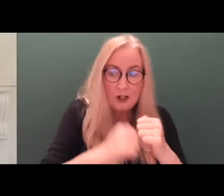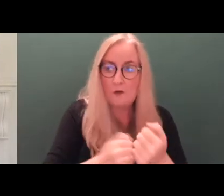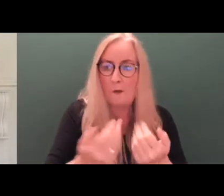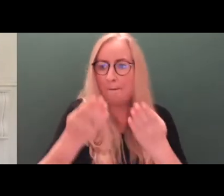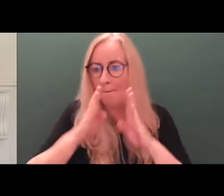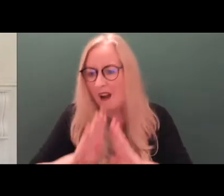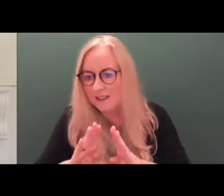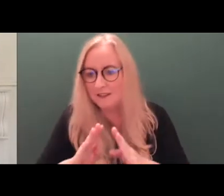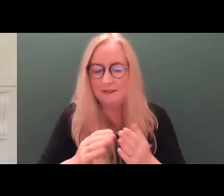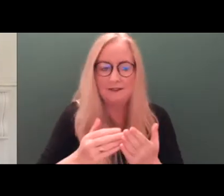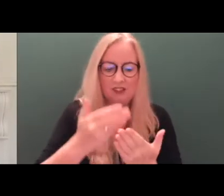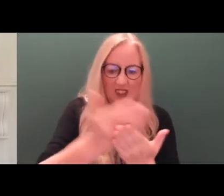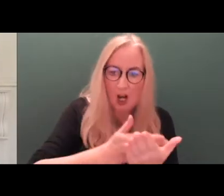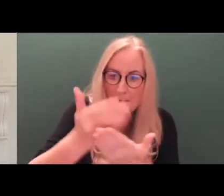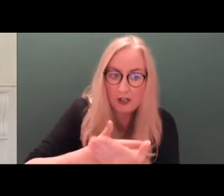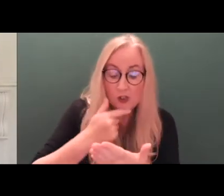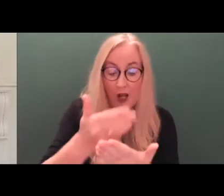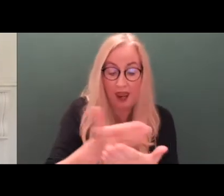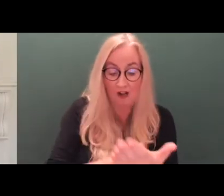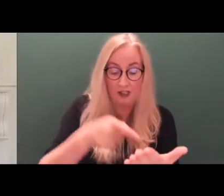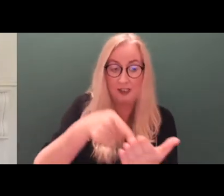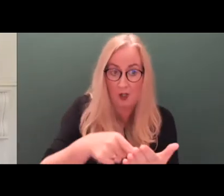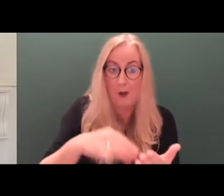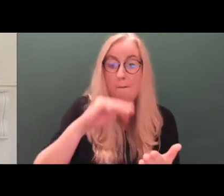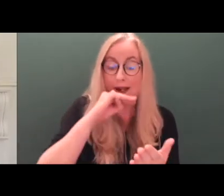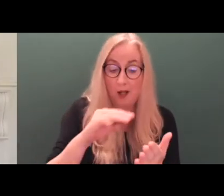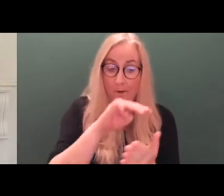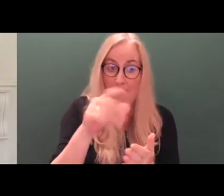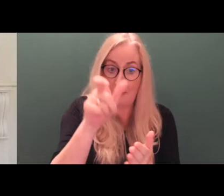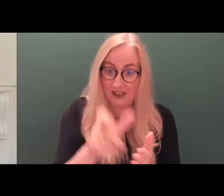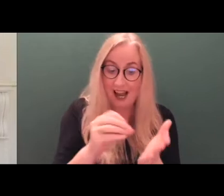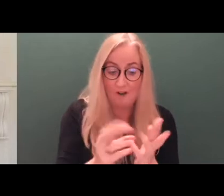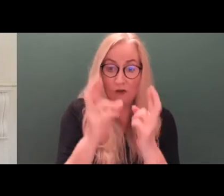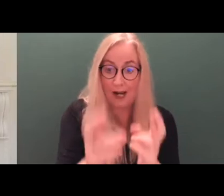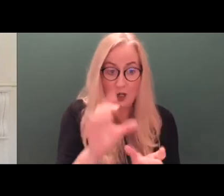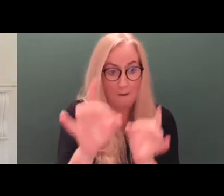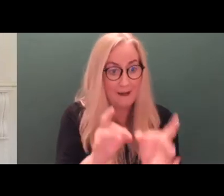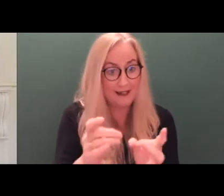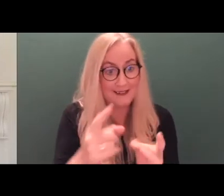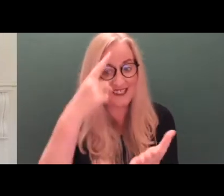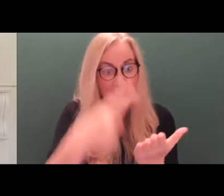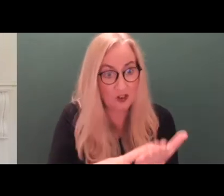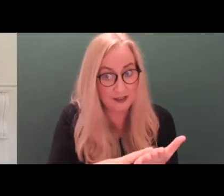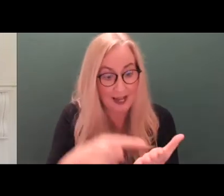The legislation affirms a person's right to make decisions and to have those decisions respected.